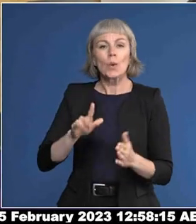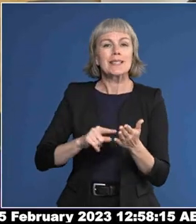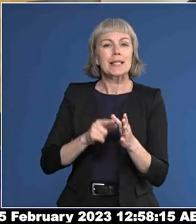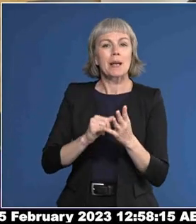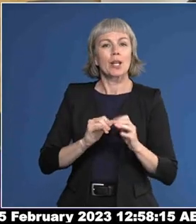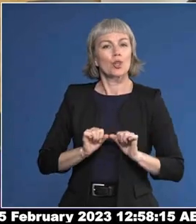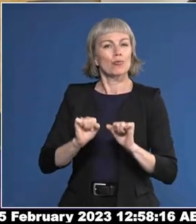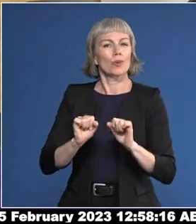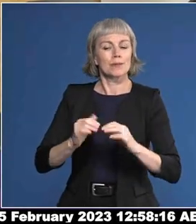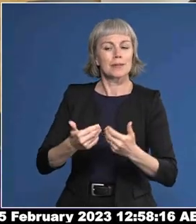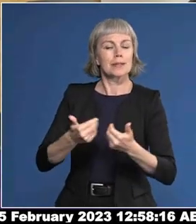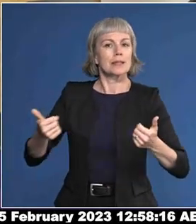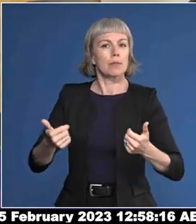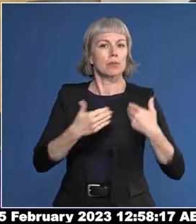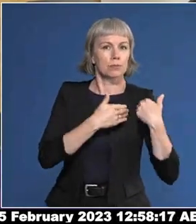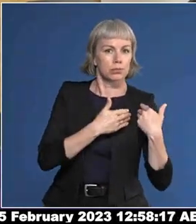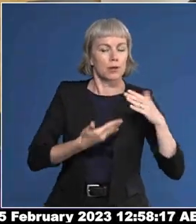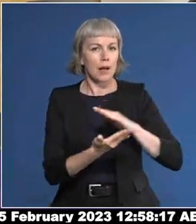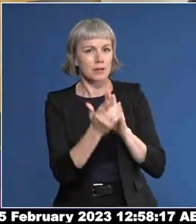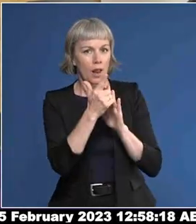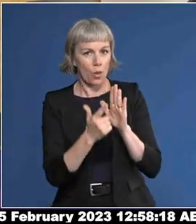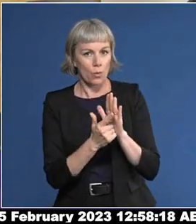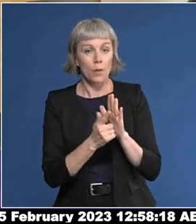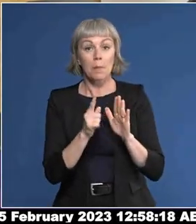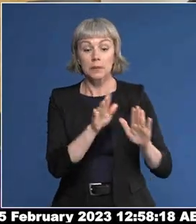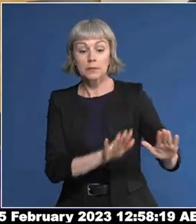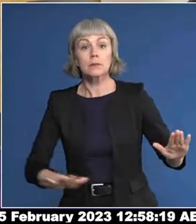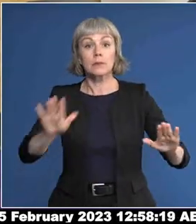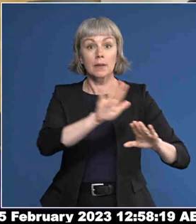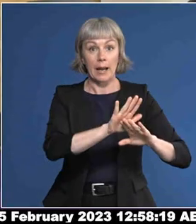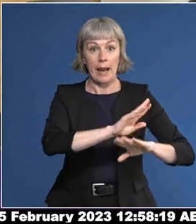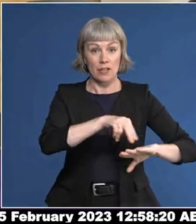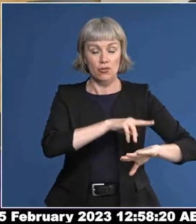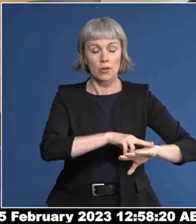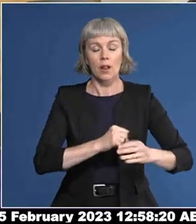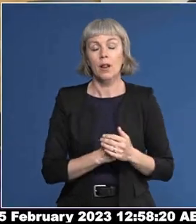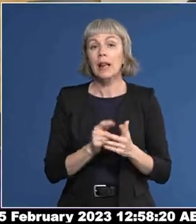But for those organisations that are registered charities and not-for-profits,